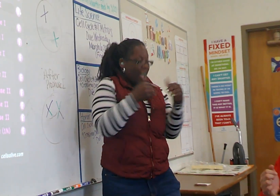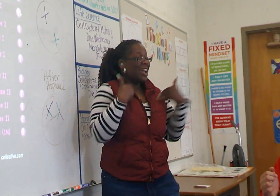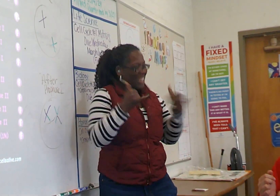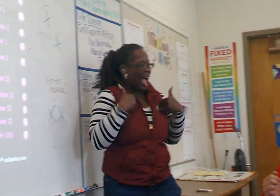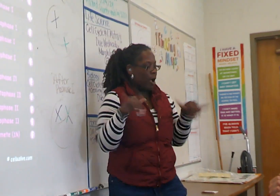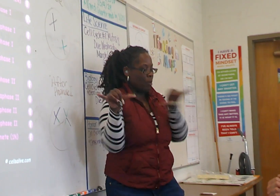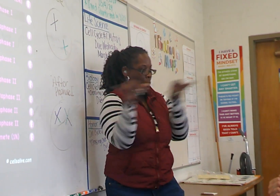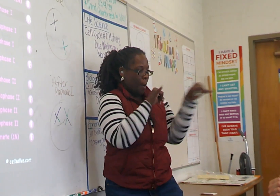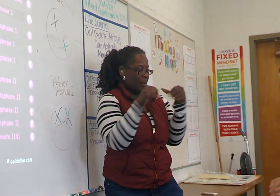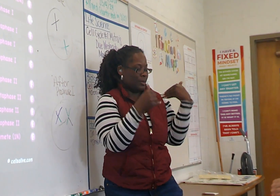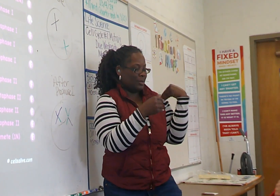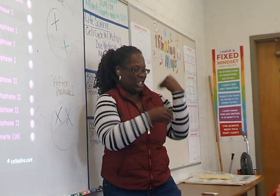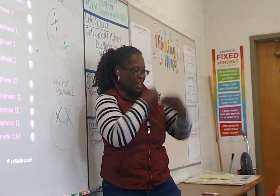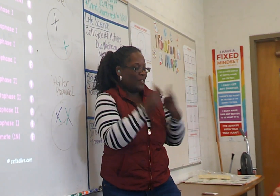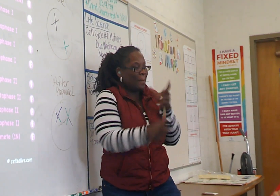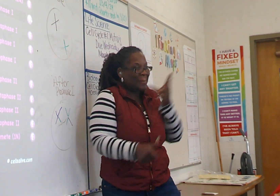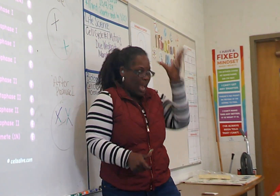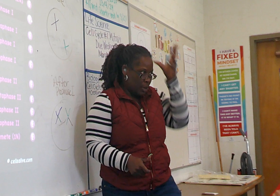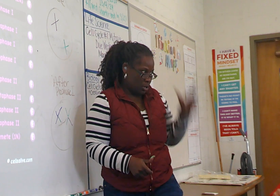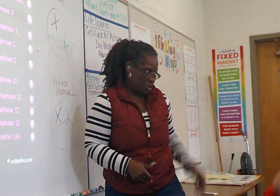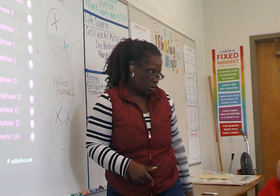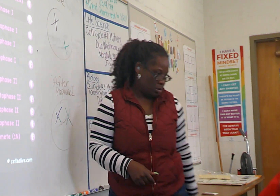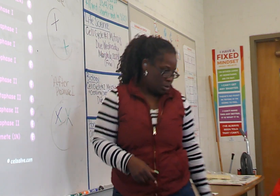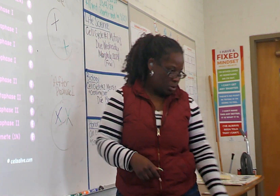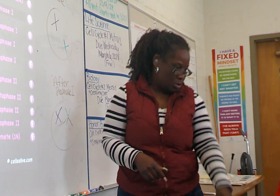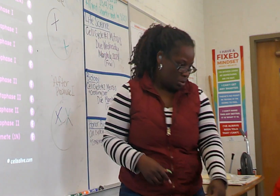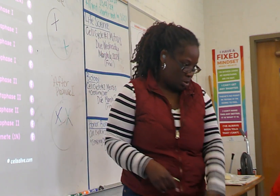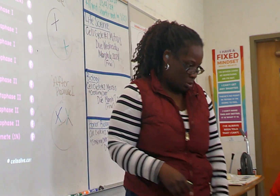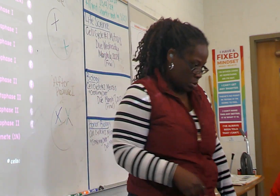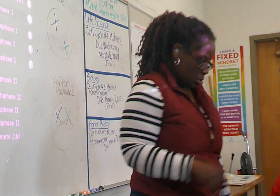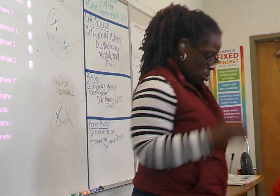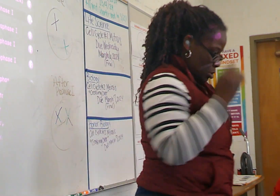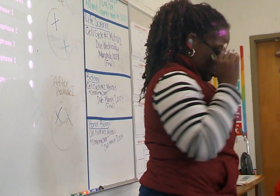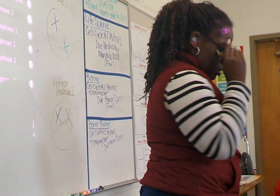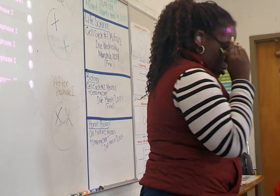have the same genetic material from one parent.